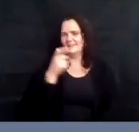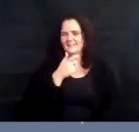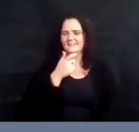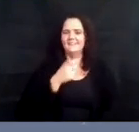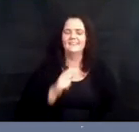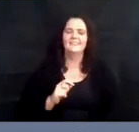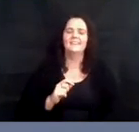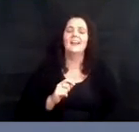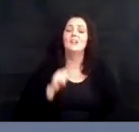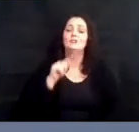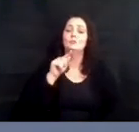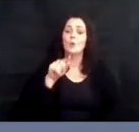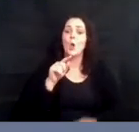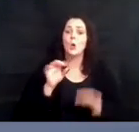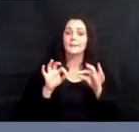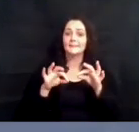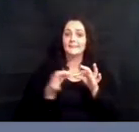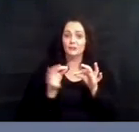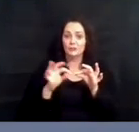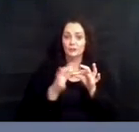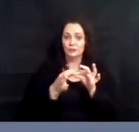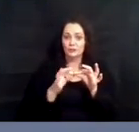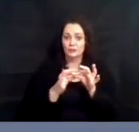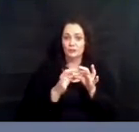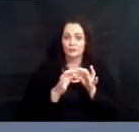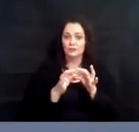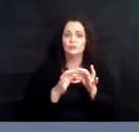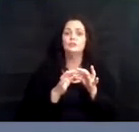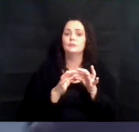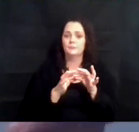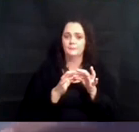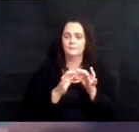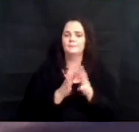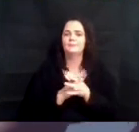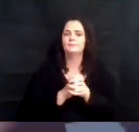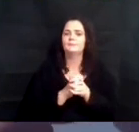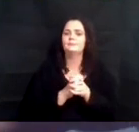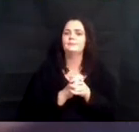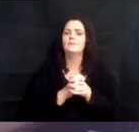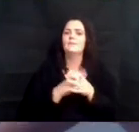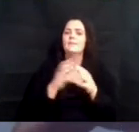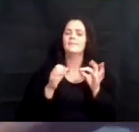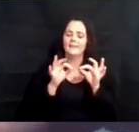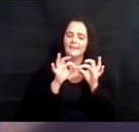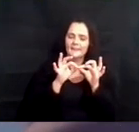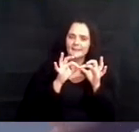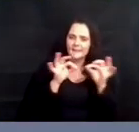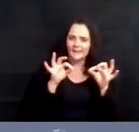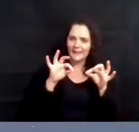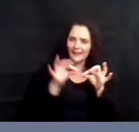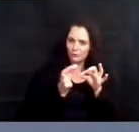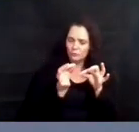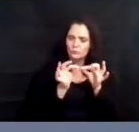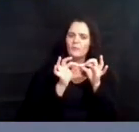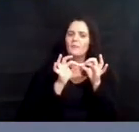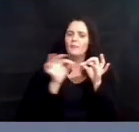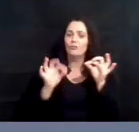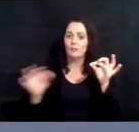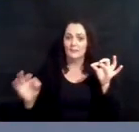that method of stitching these two things together and for that we're going to use a needle and thread and we're gonna do a very very loose stitch.